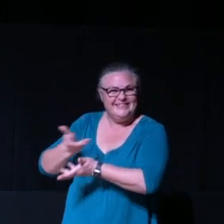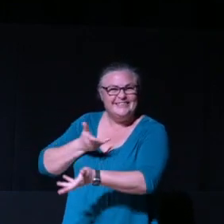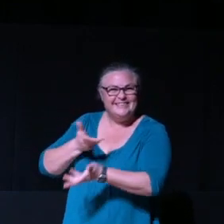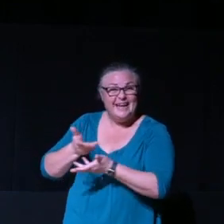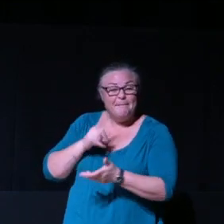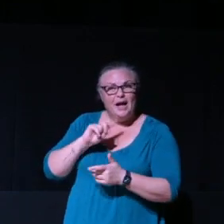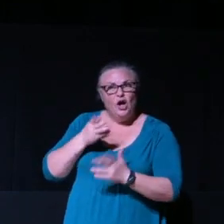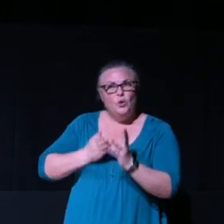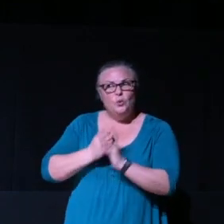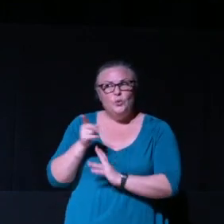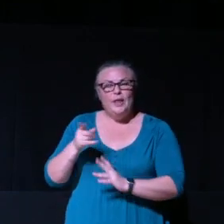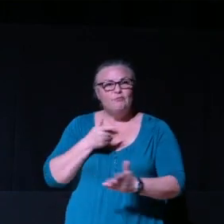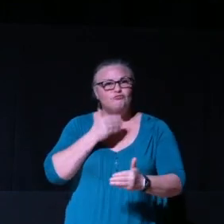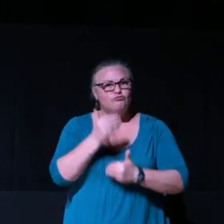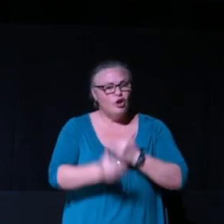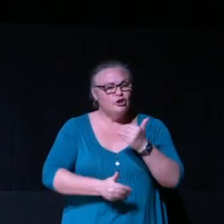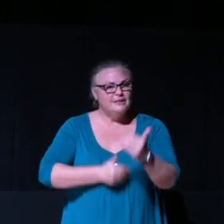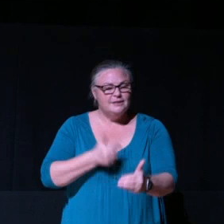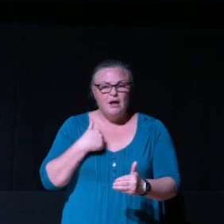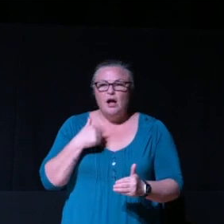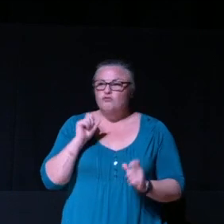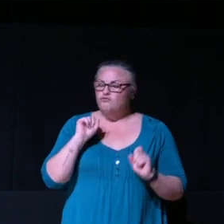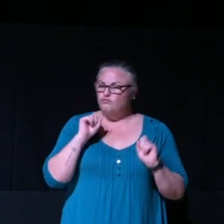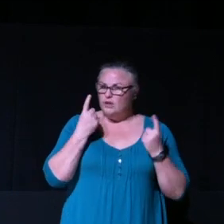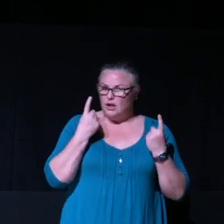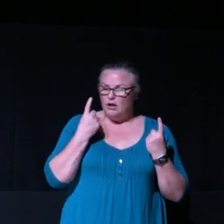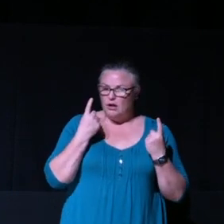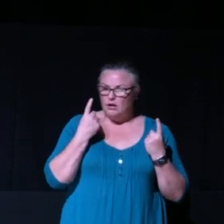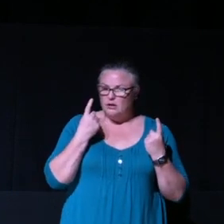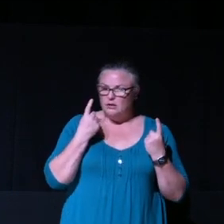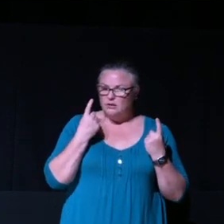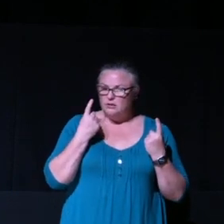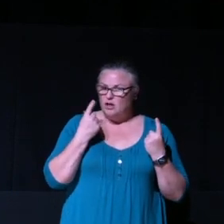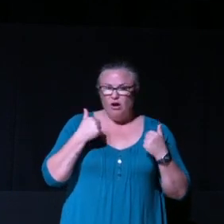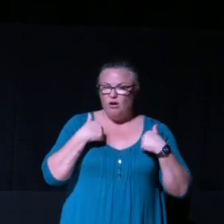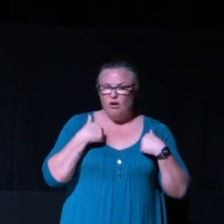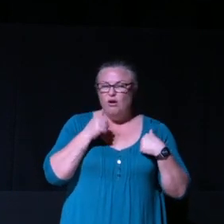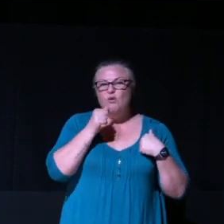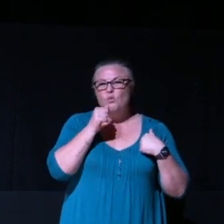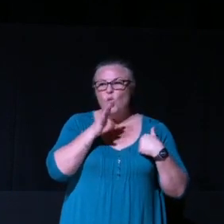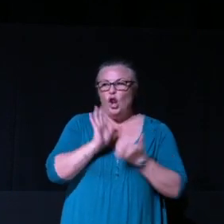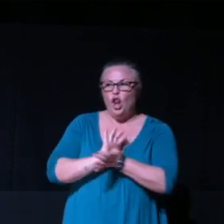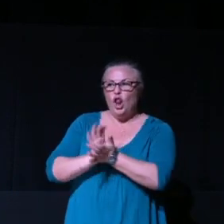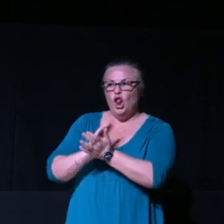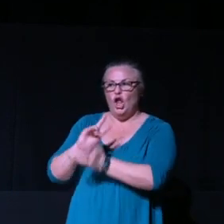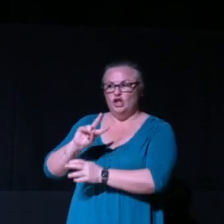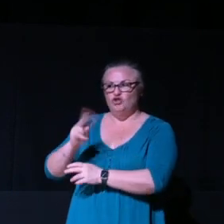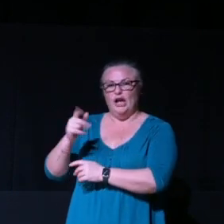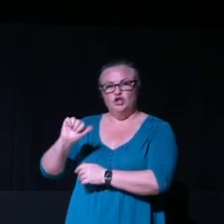what I realized was I wasn't going to change, probably not going to change anyone's opinions, especially not Germaine's